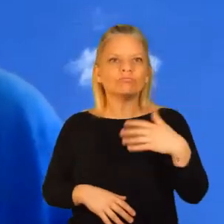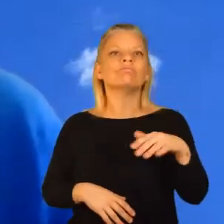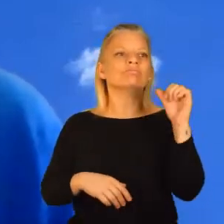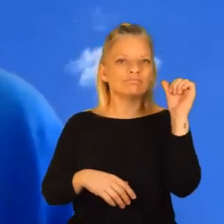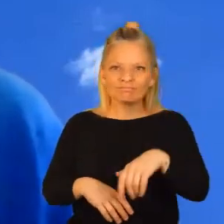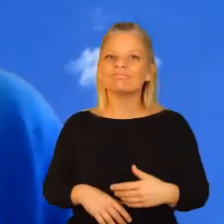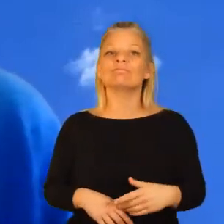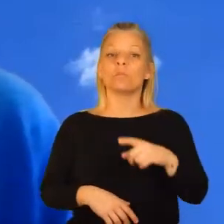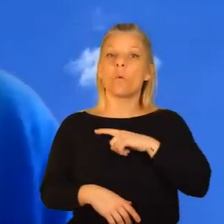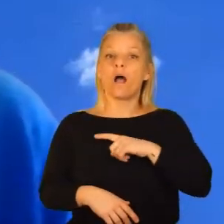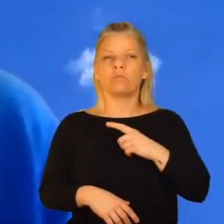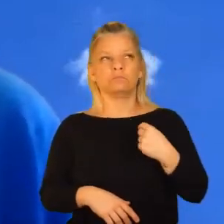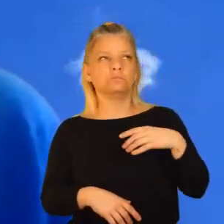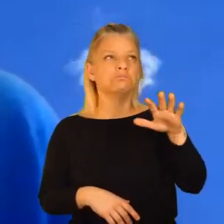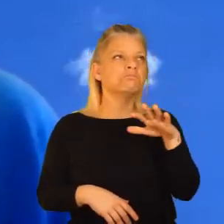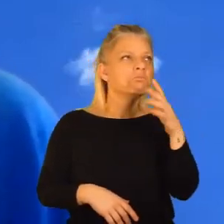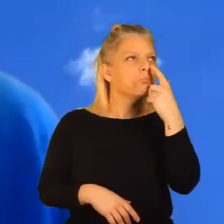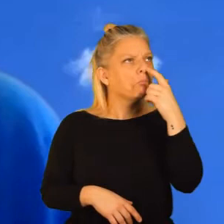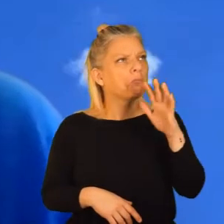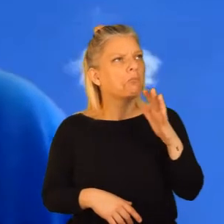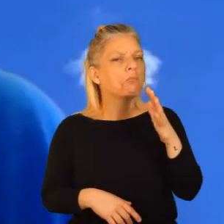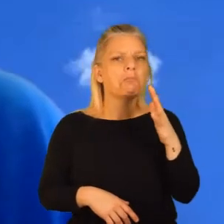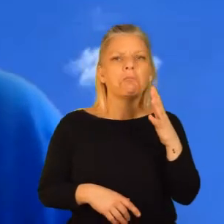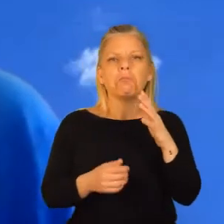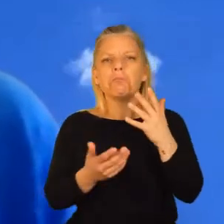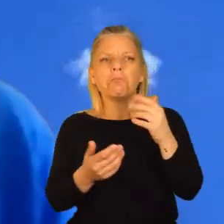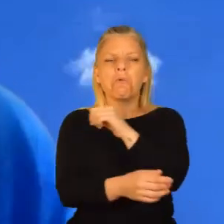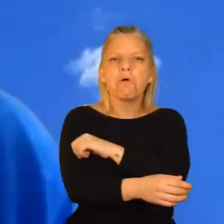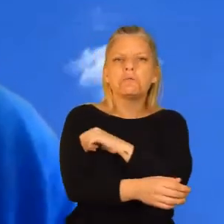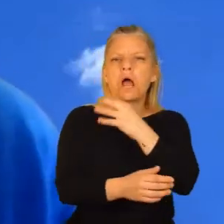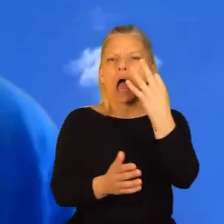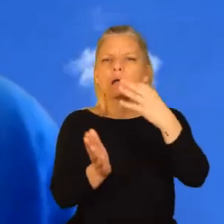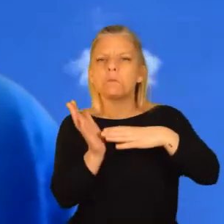really insightful. Yeah I wonder if I could try that I wonder if I could think about it that way